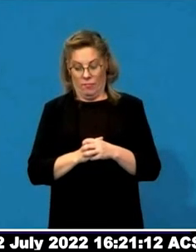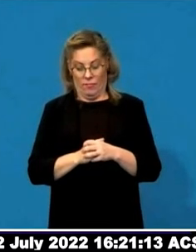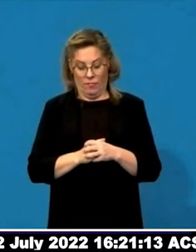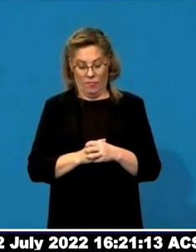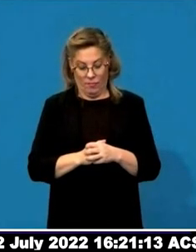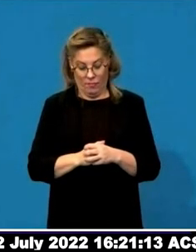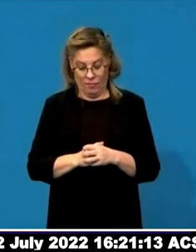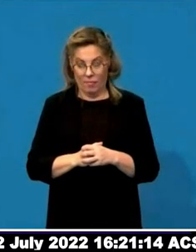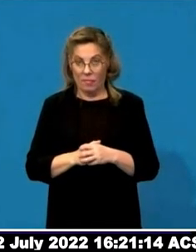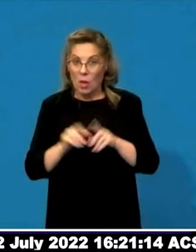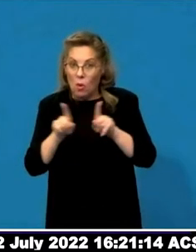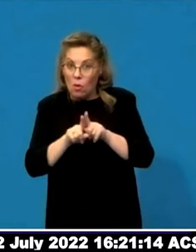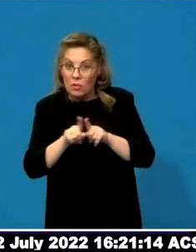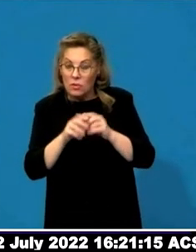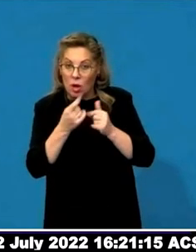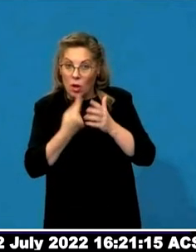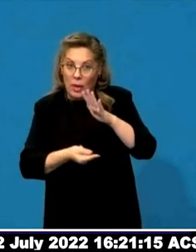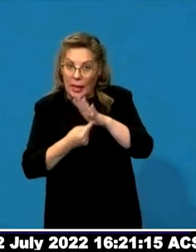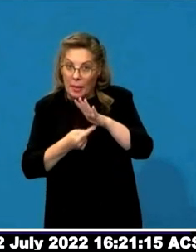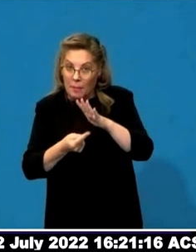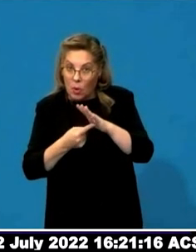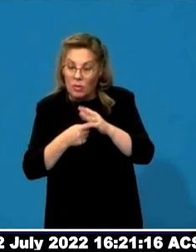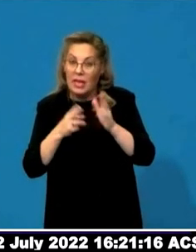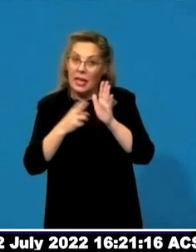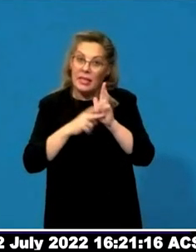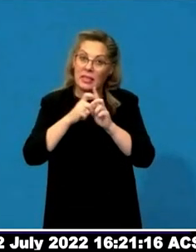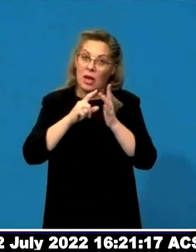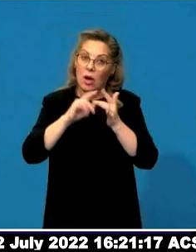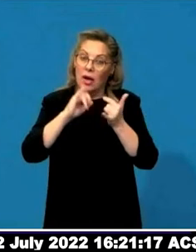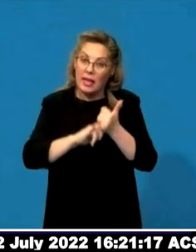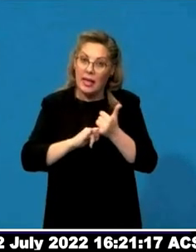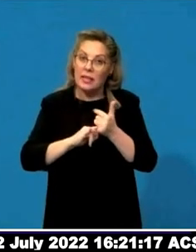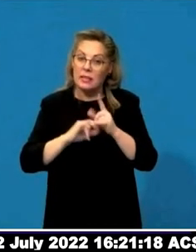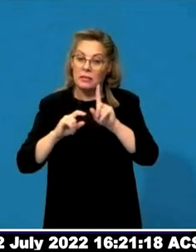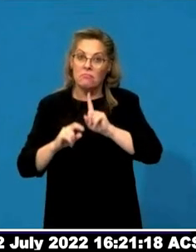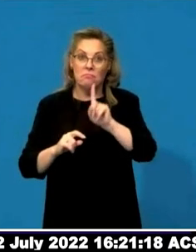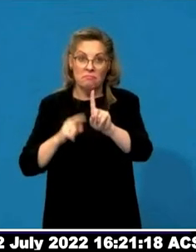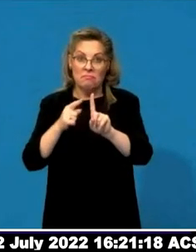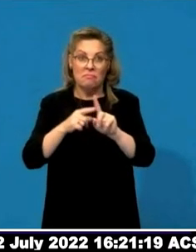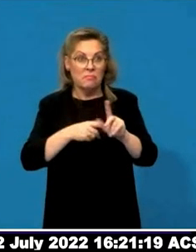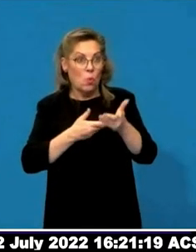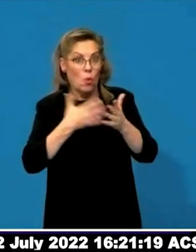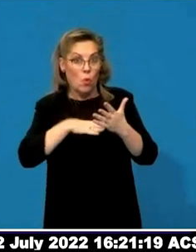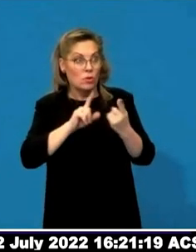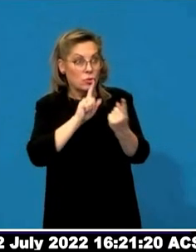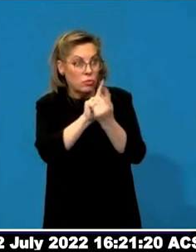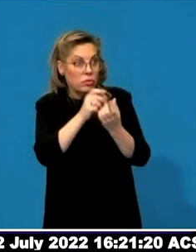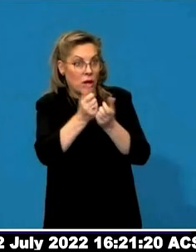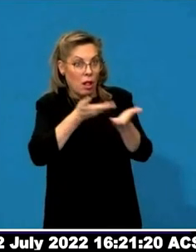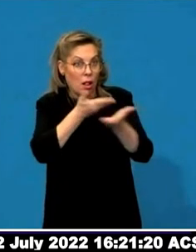the NDIS has interpreters or that people can access information in Creole?